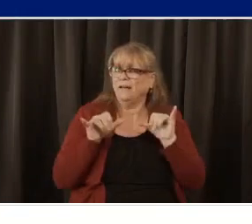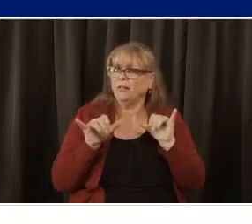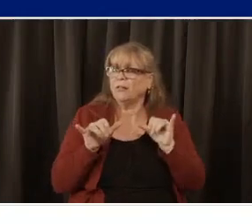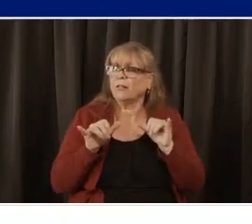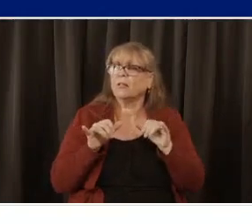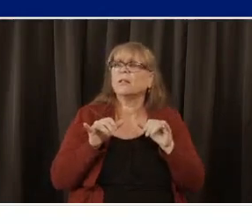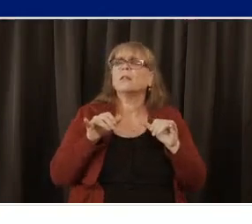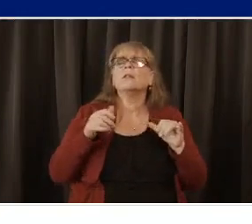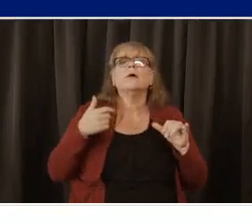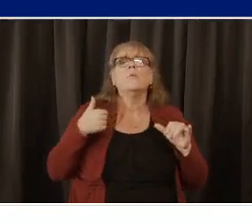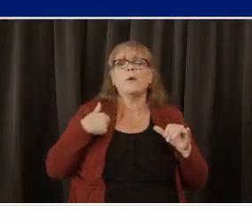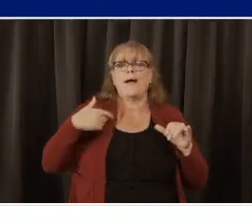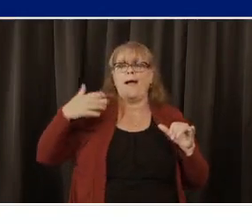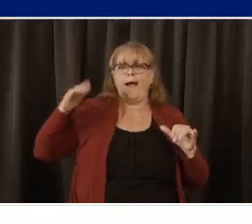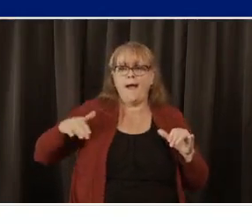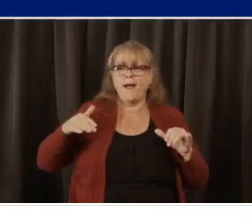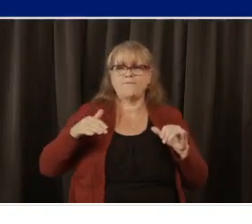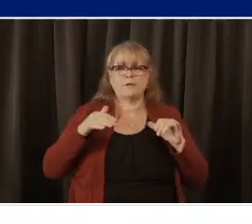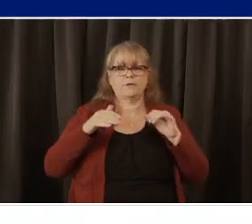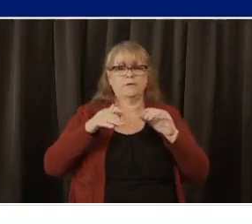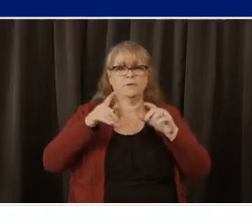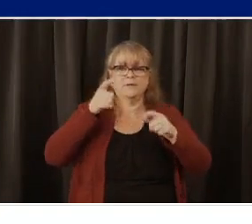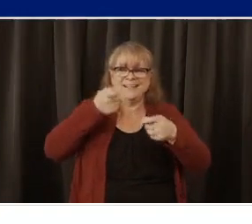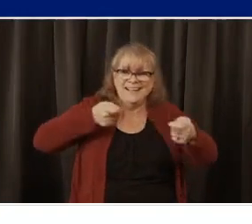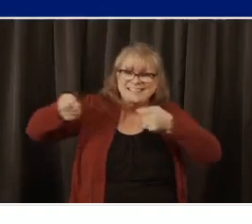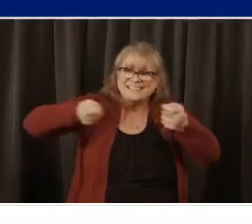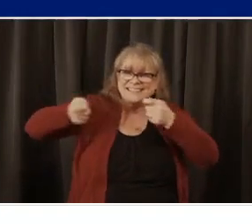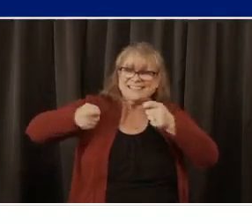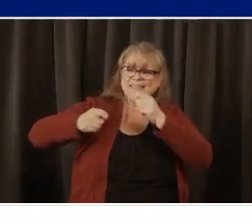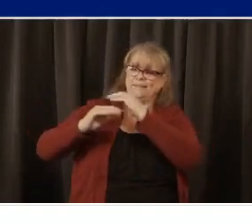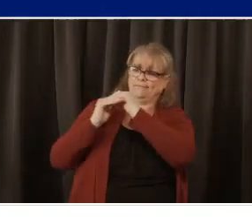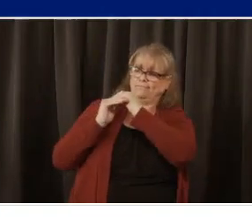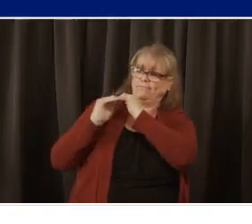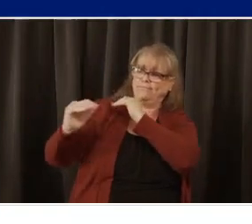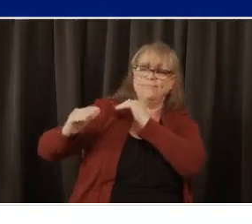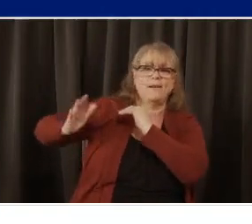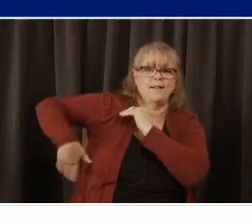wearing masks social distancing hand washing, staying home when sick or after an exposure,